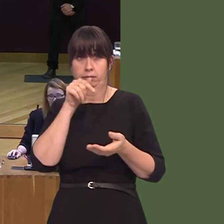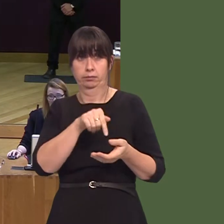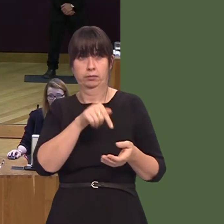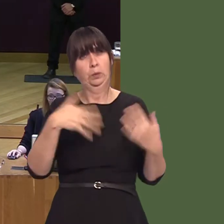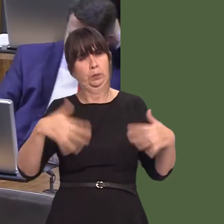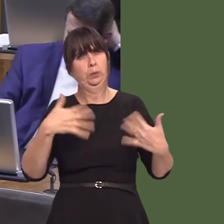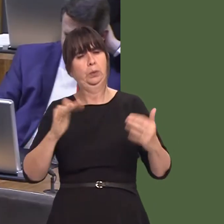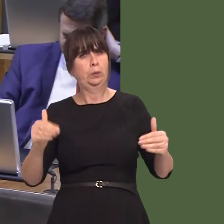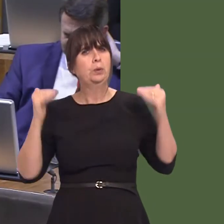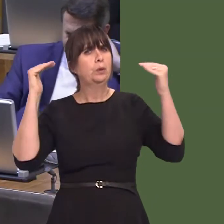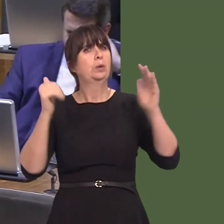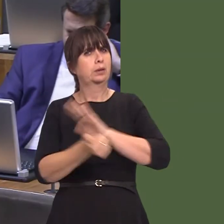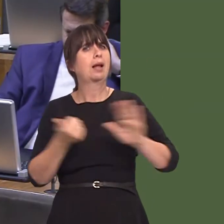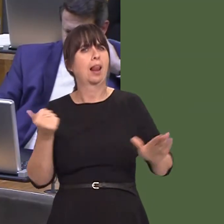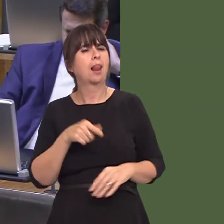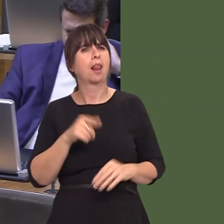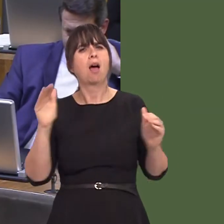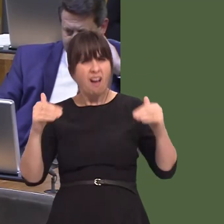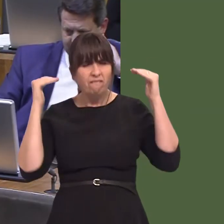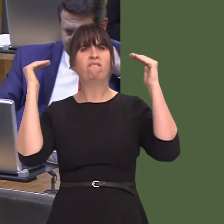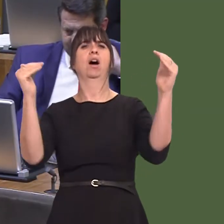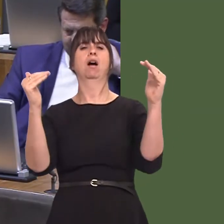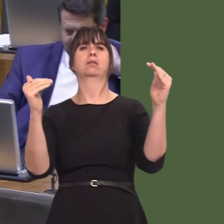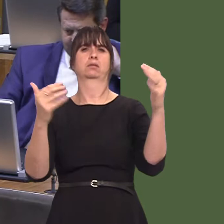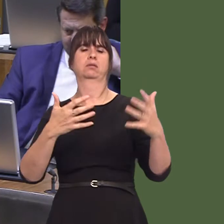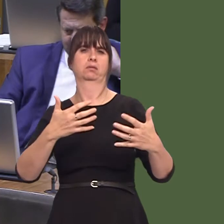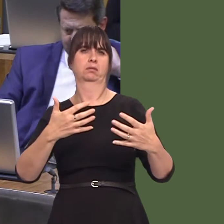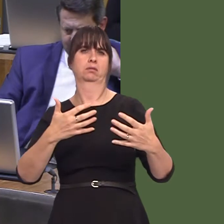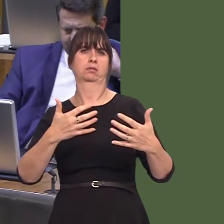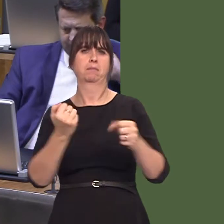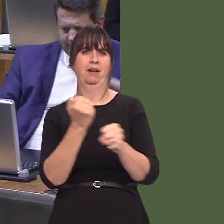Itís not an easy definition to make, but from our perspective, we know the sector is